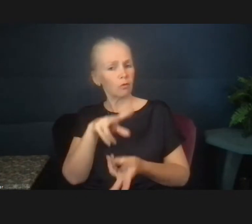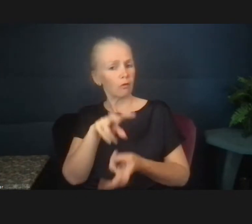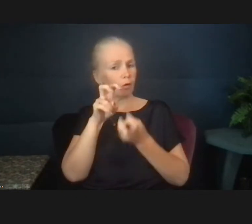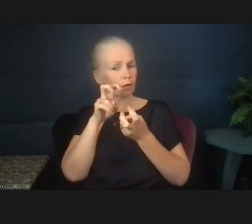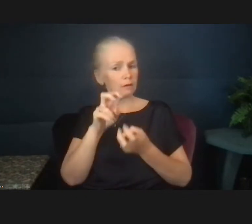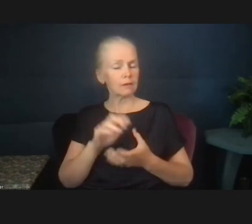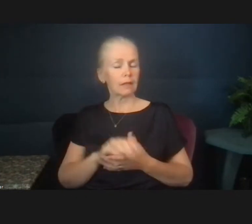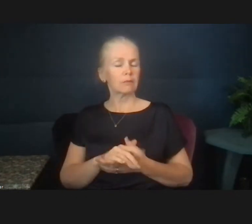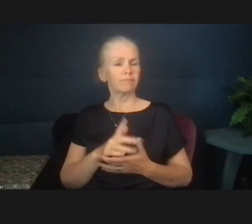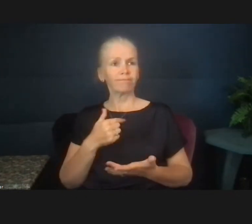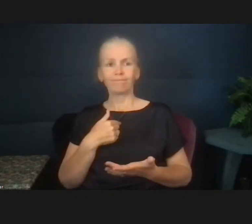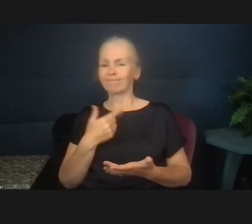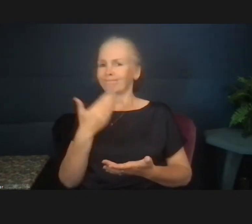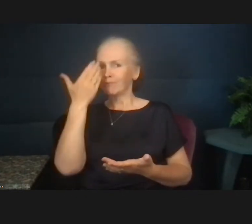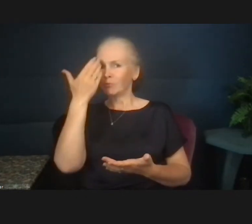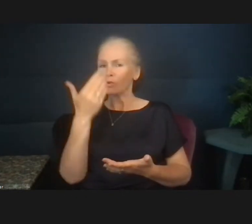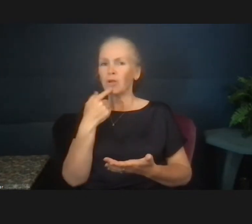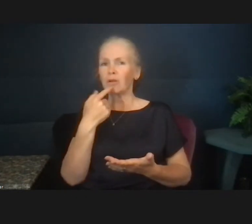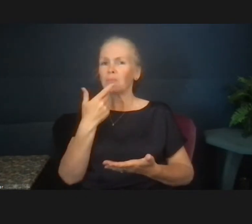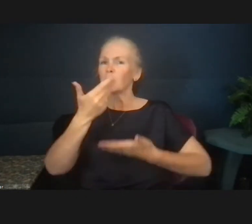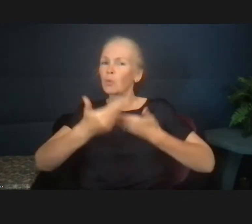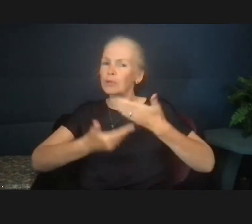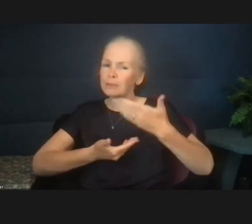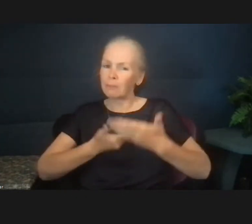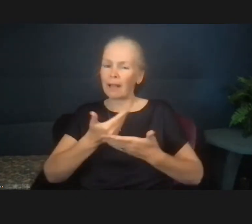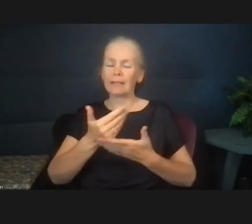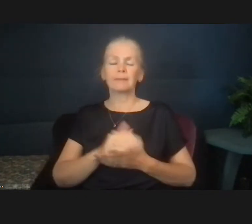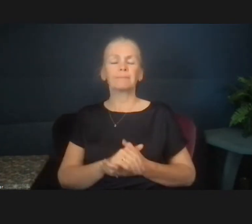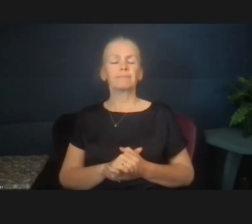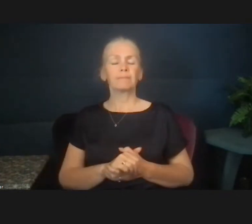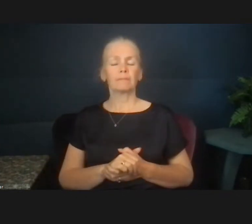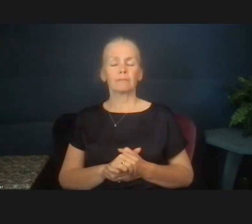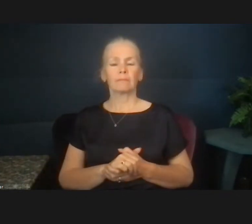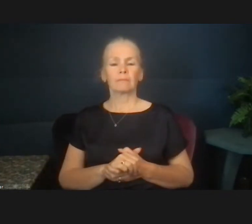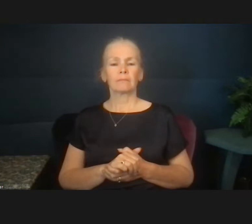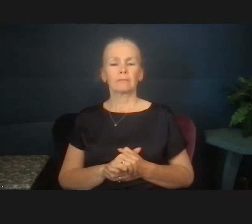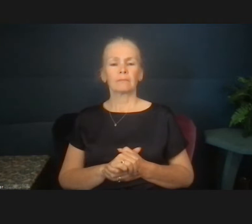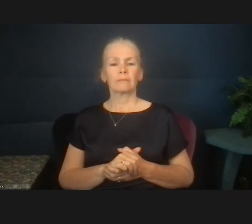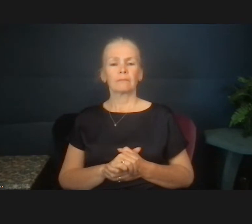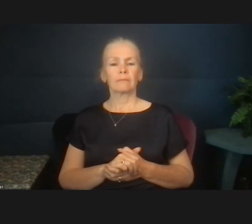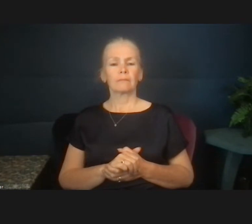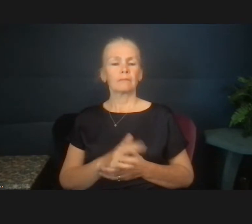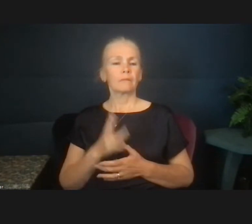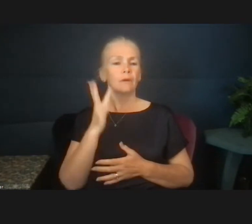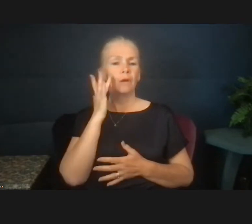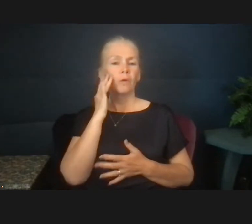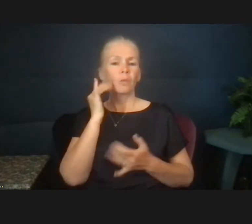but I wouldn't have been able to put a name to it. While Stephanie and I are both speaking on